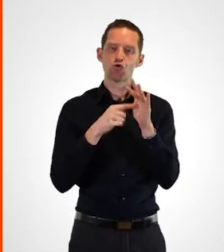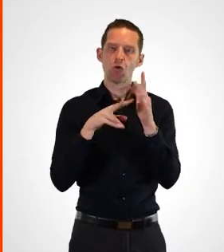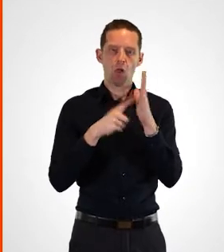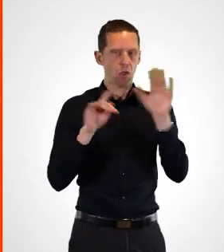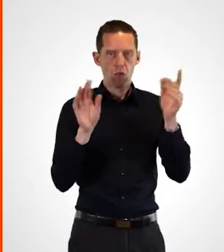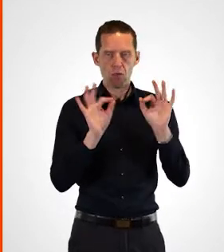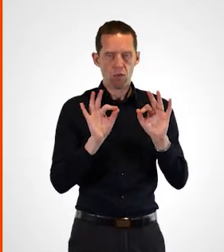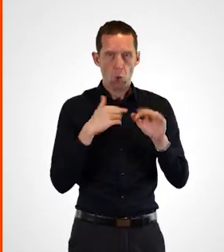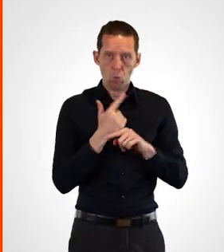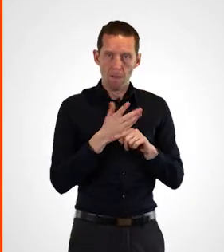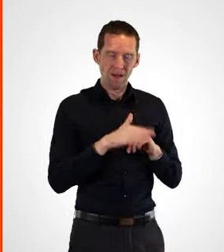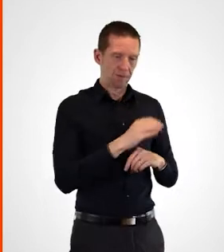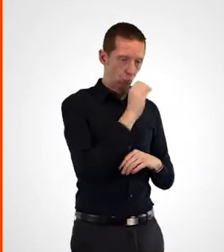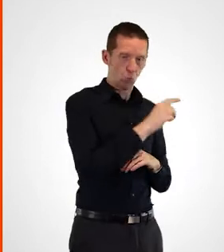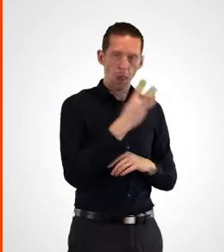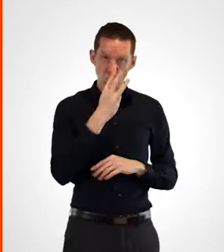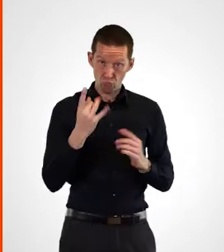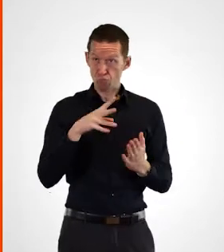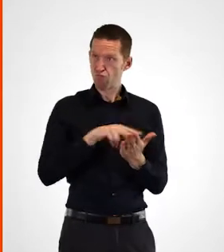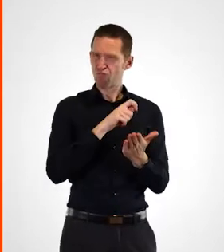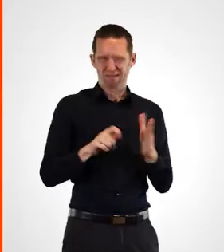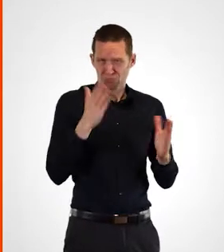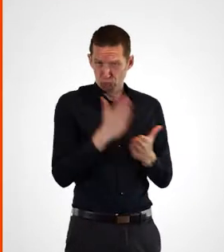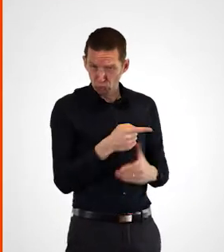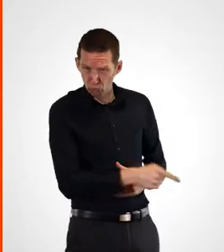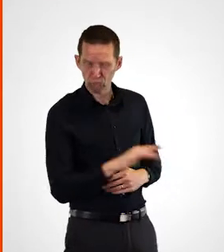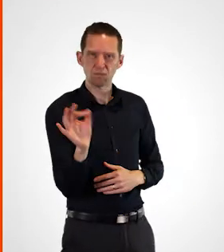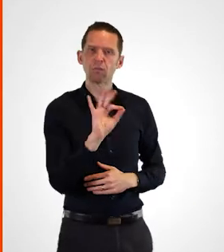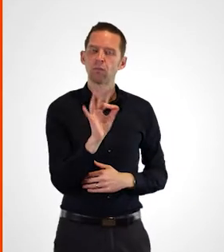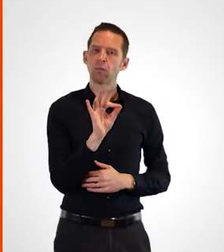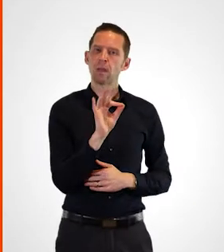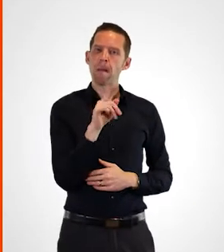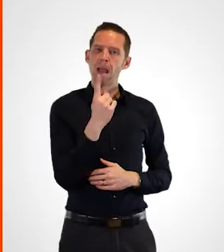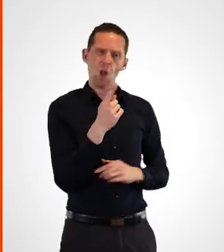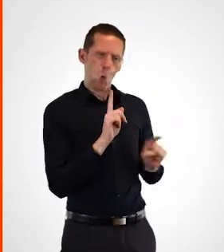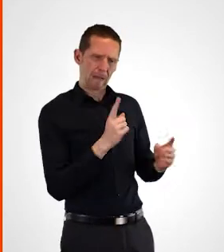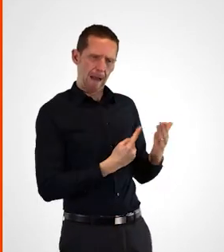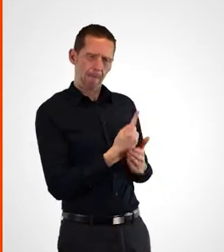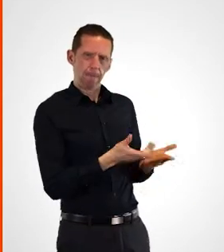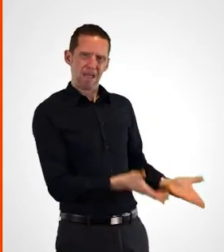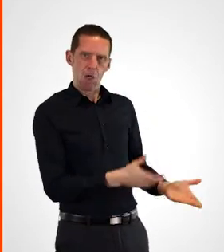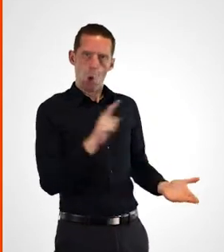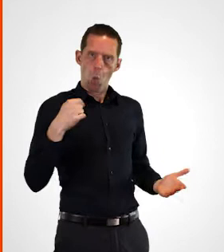They're not really writing and reading per se, so what in fact is going on that we're making so much noise about